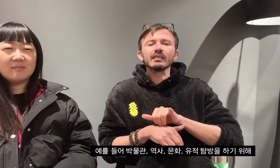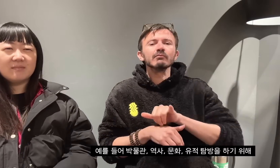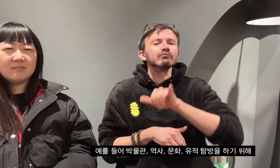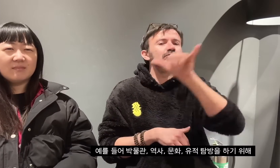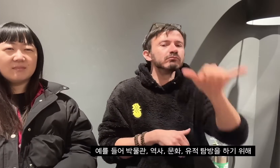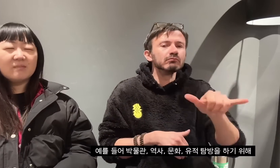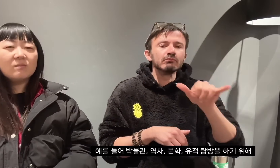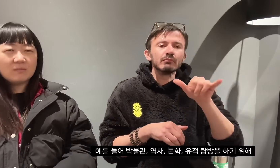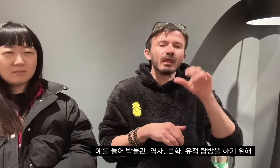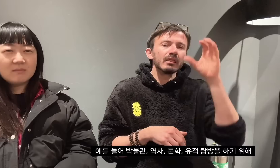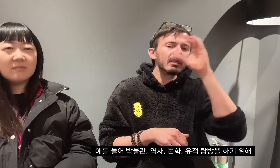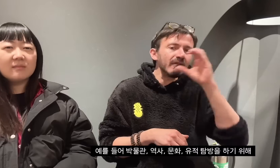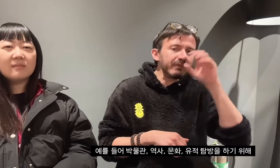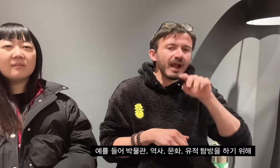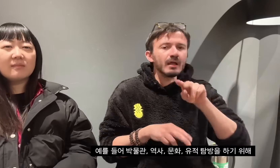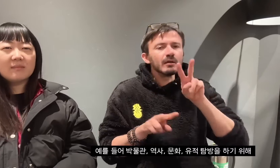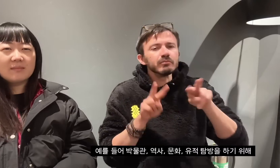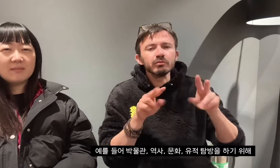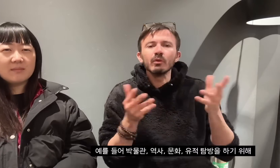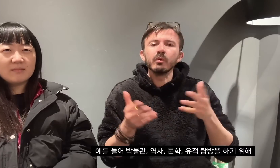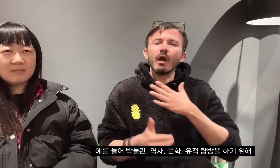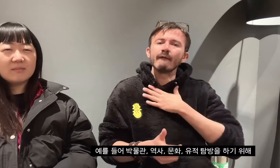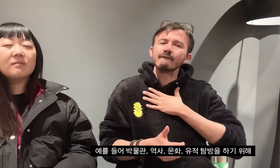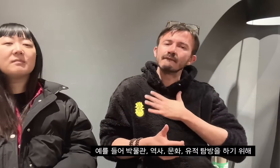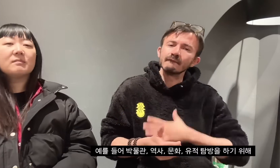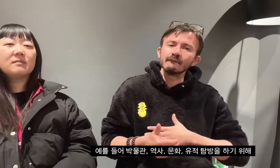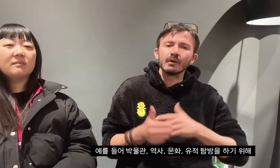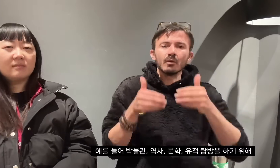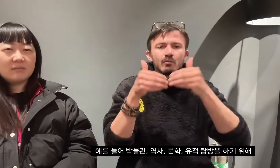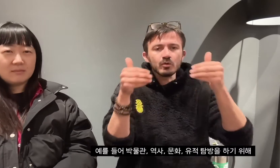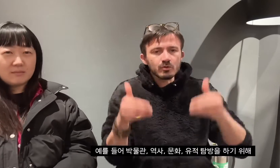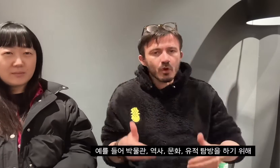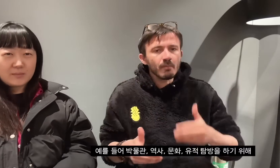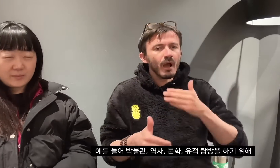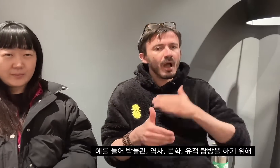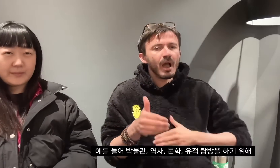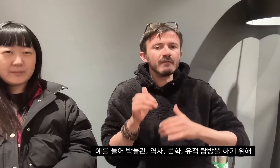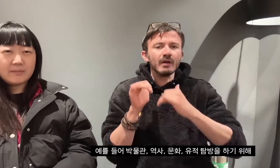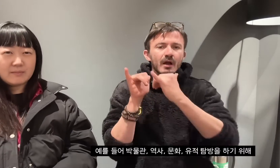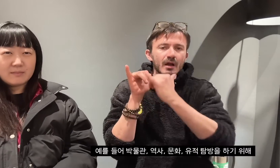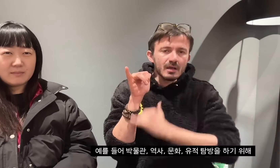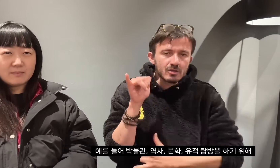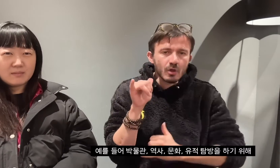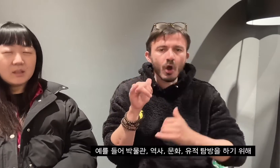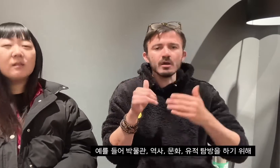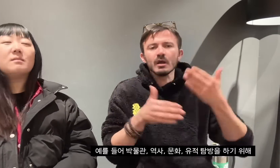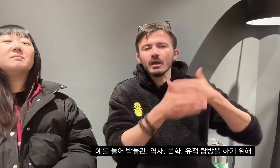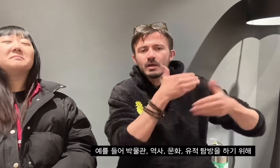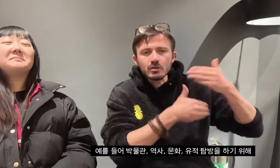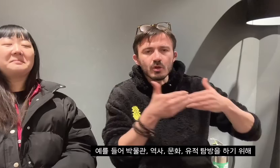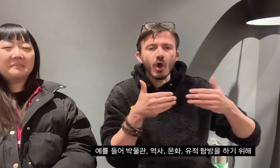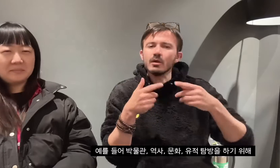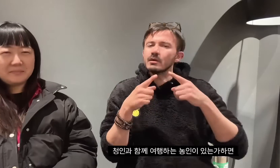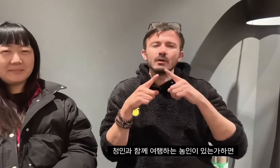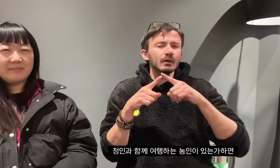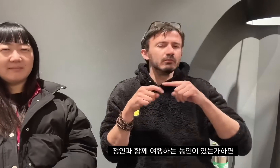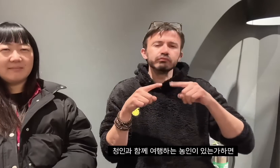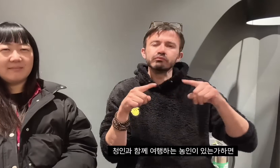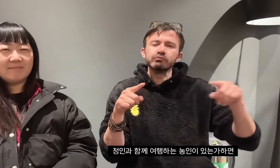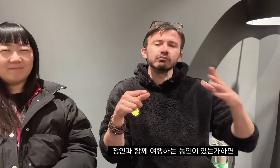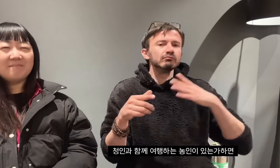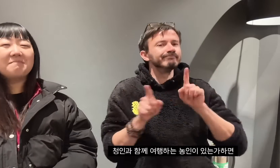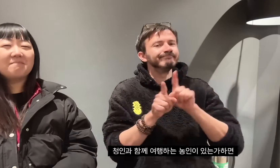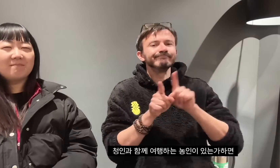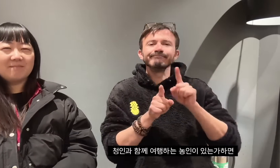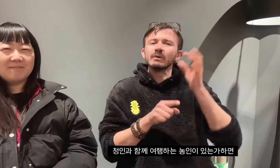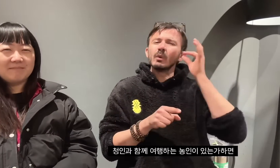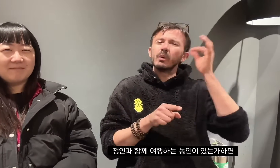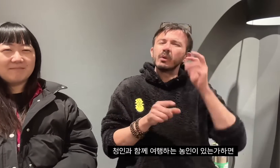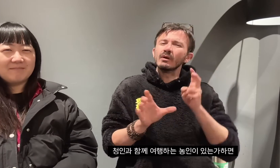For example, there are deaf people who travel with hearing people to visit museums, history,